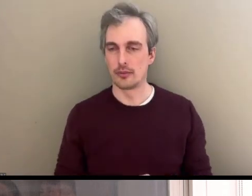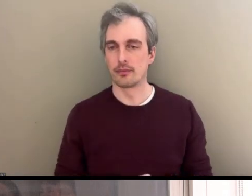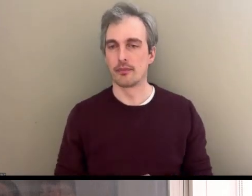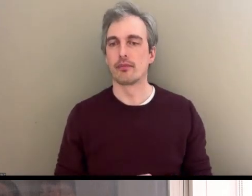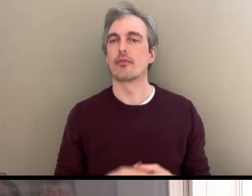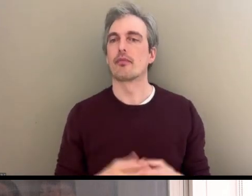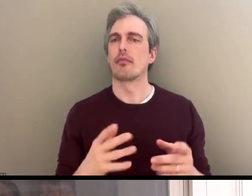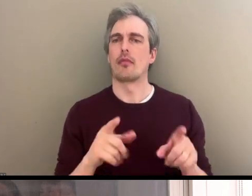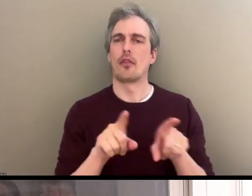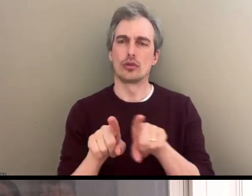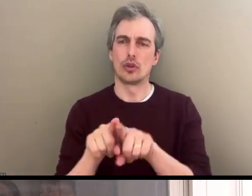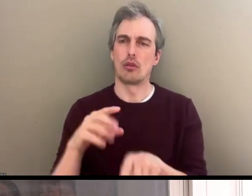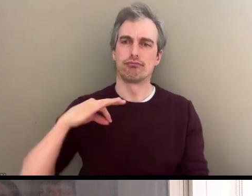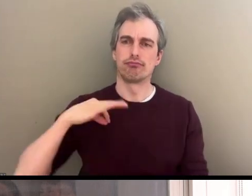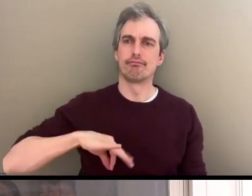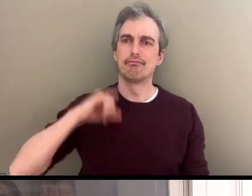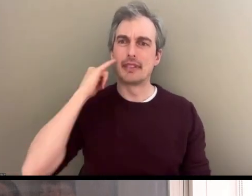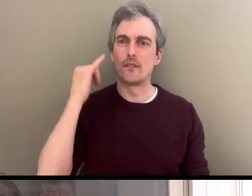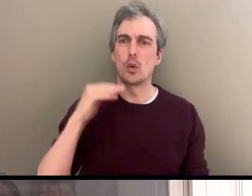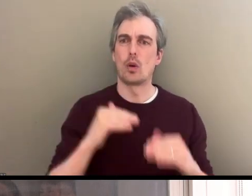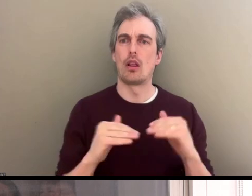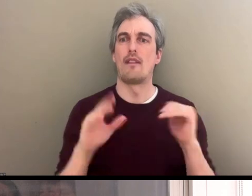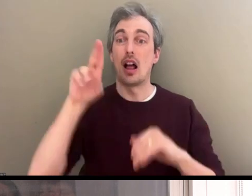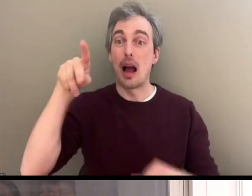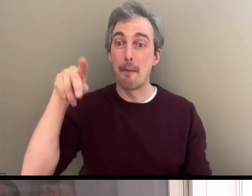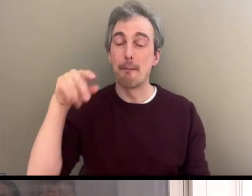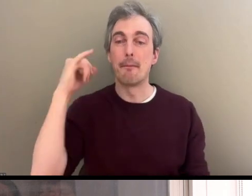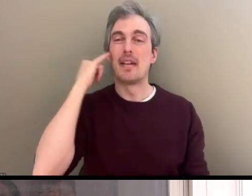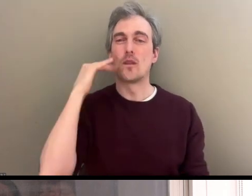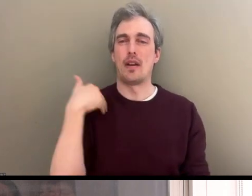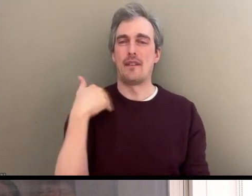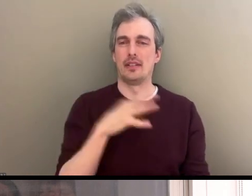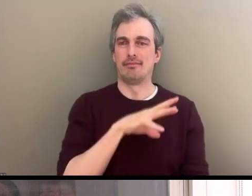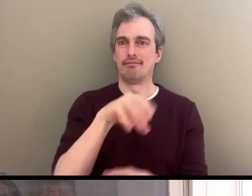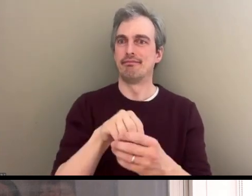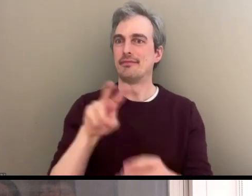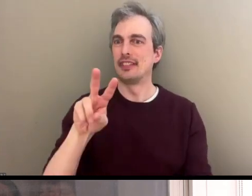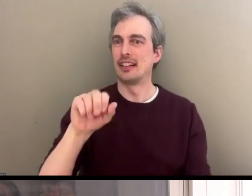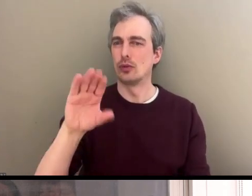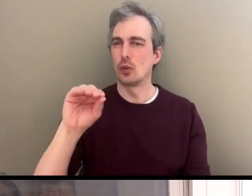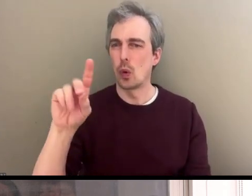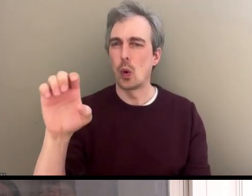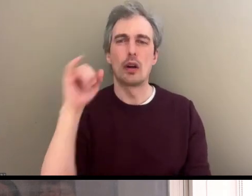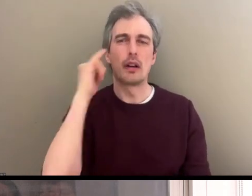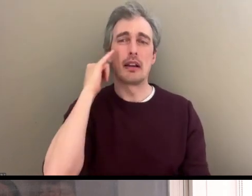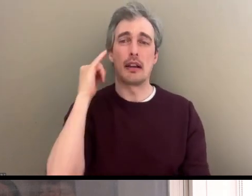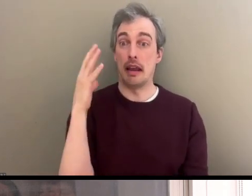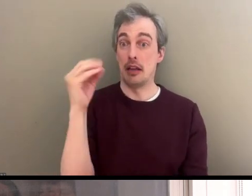If you have it within VS Code and you get an API key and there's a trial for